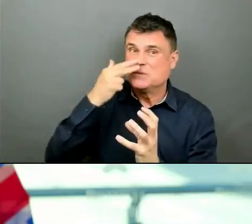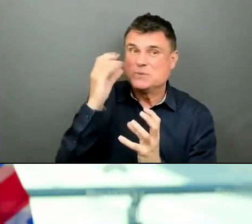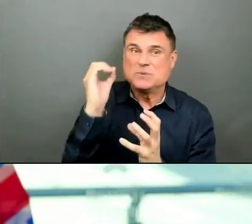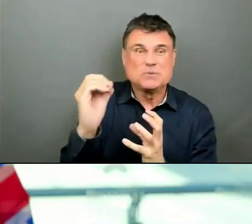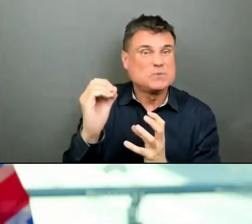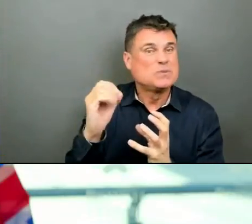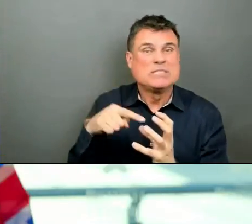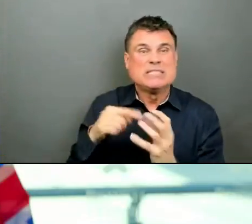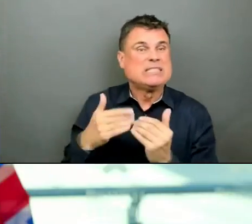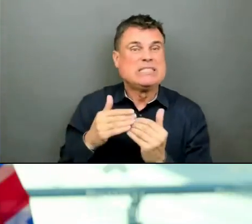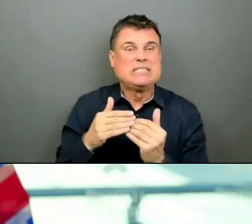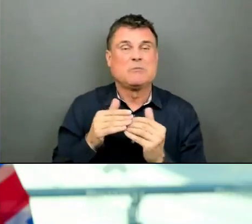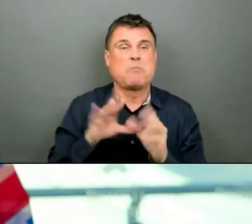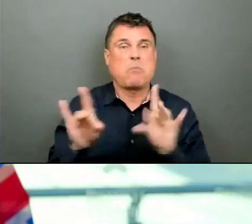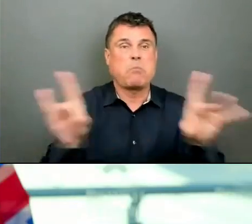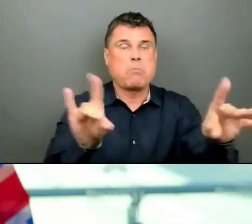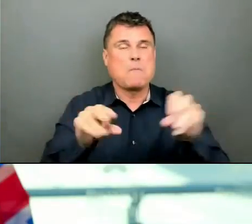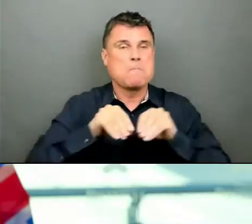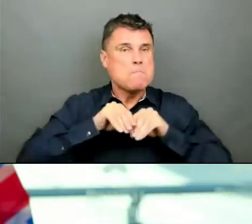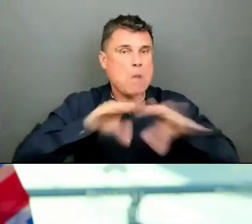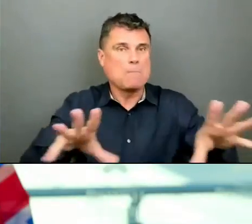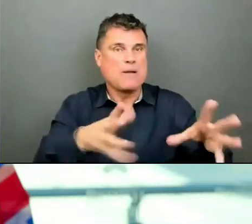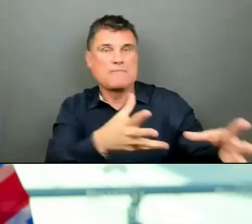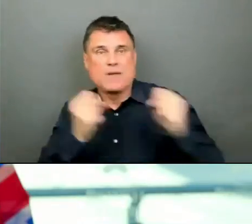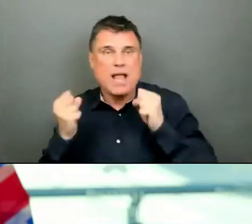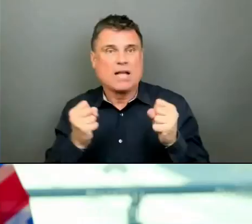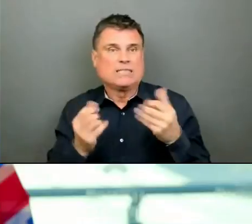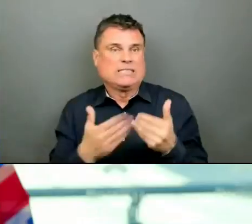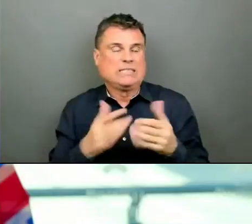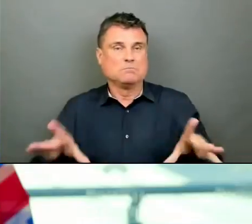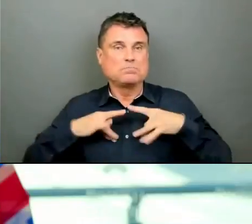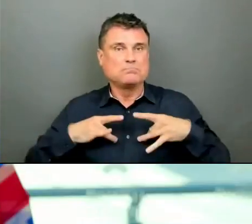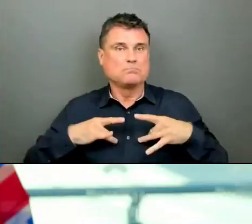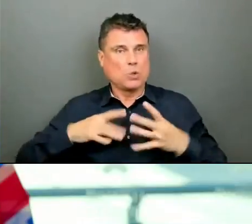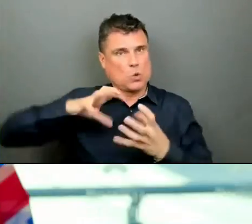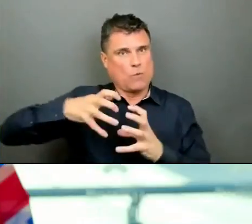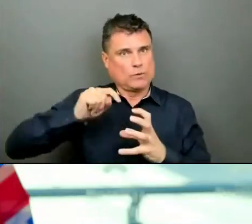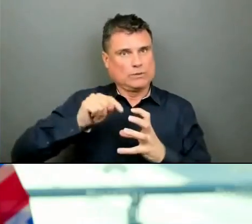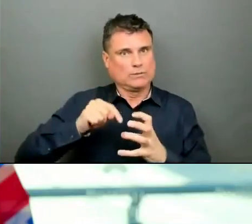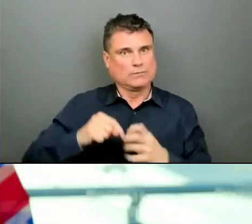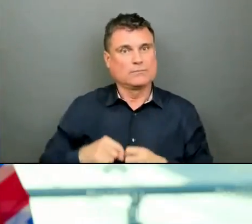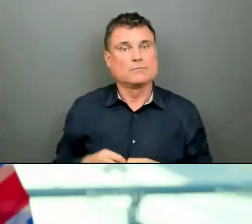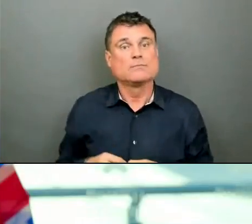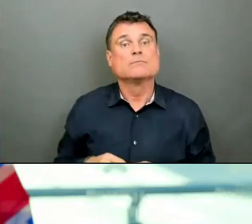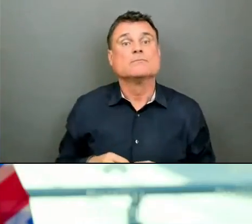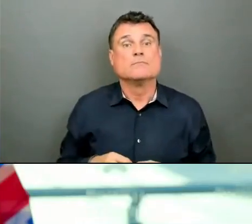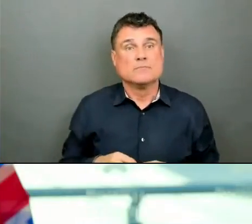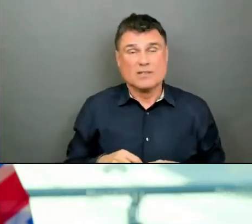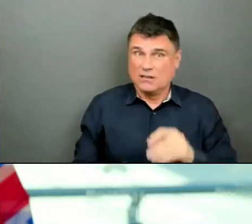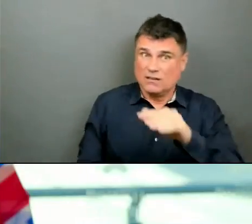you spread the virus to somebody, you bring it home to others. It is not just